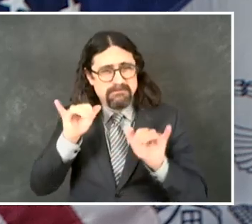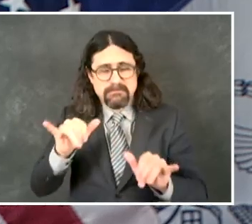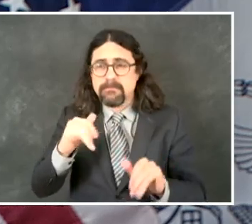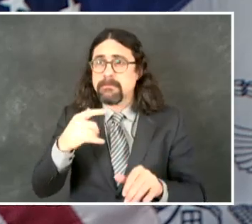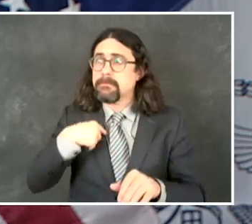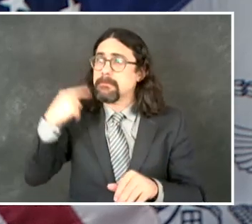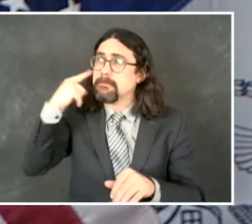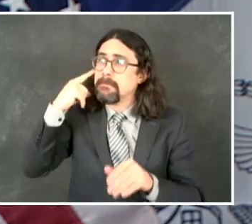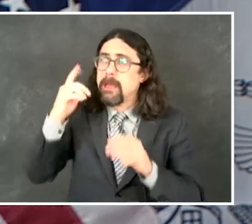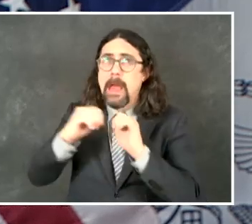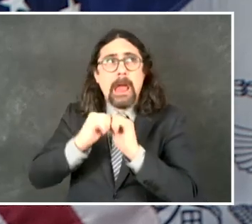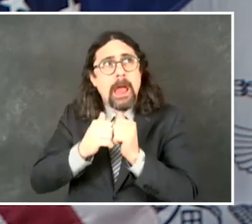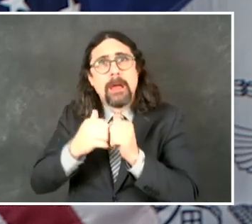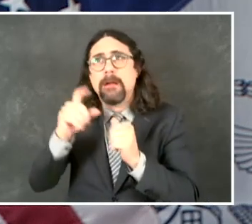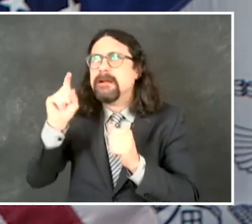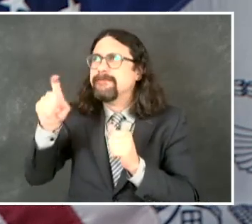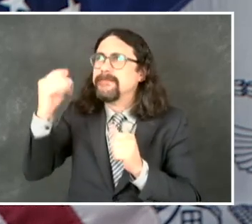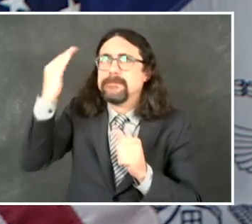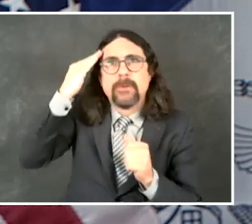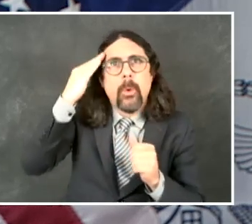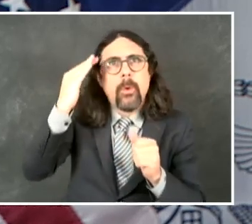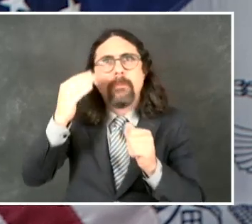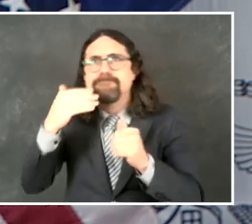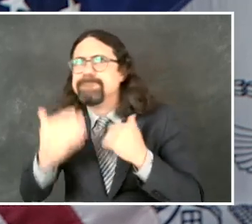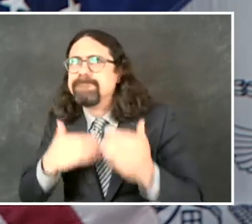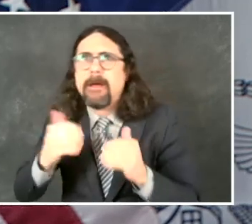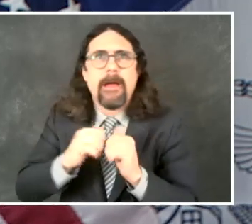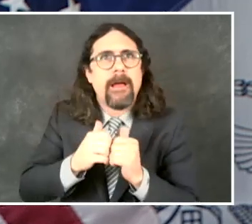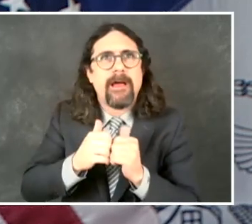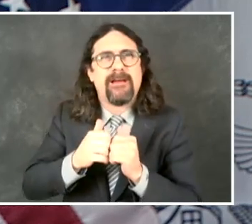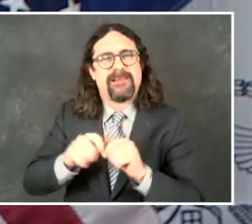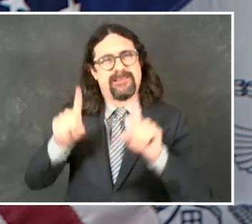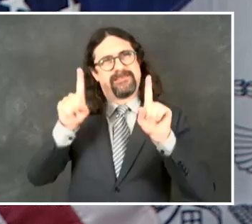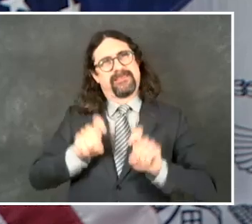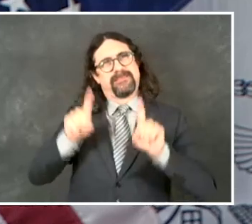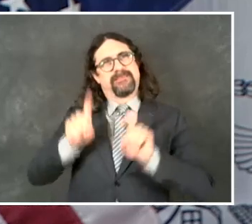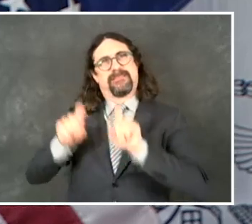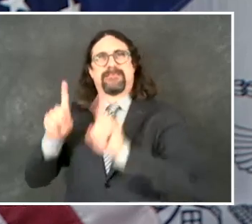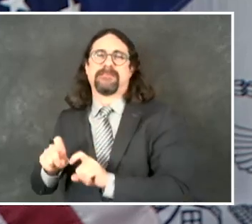TESTING. HOW WILL WE GET THE TESTING? HOW ARE WE GOING TO BE ABLE TO GET ANSWERS?